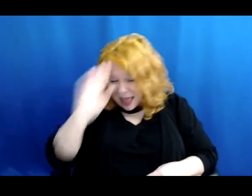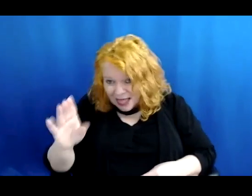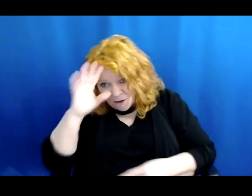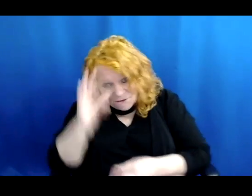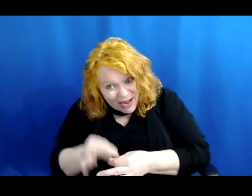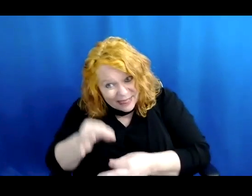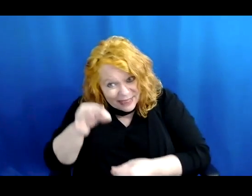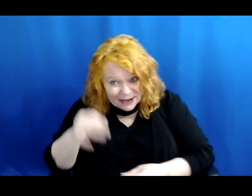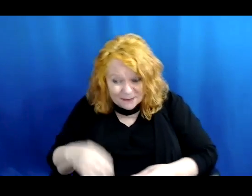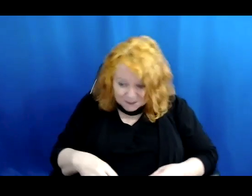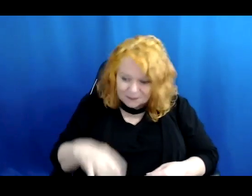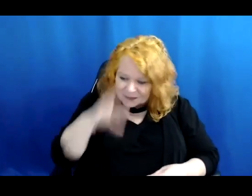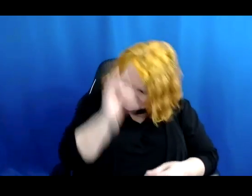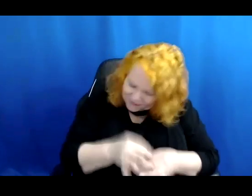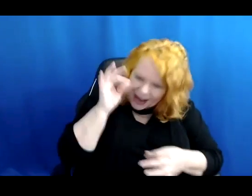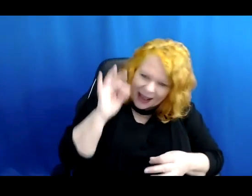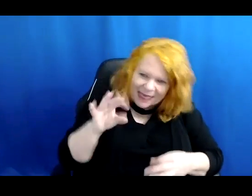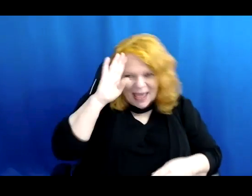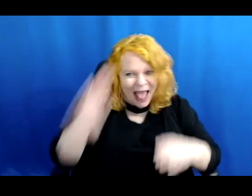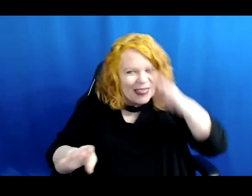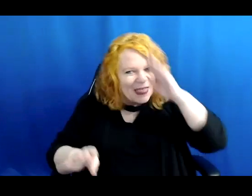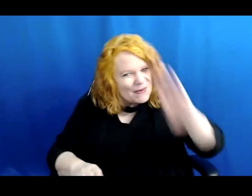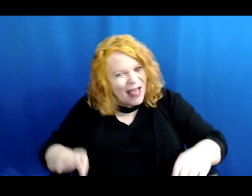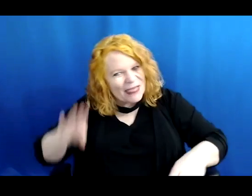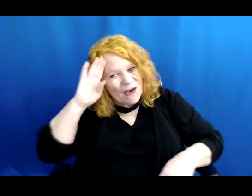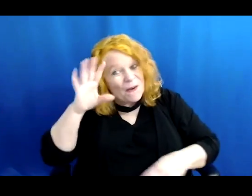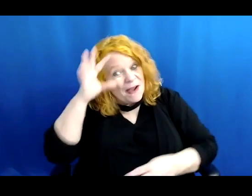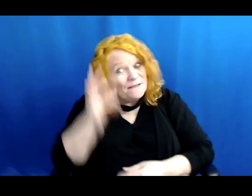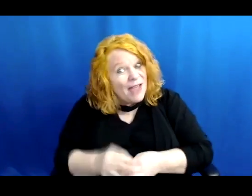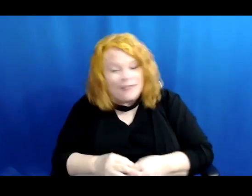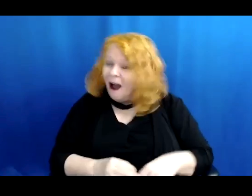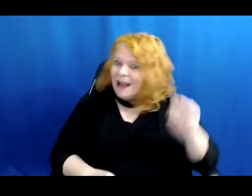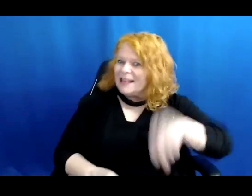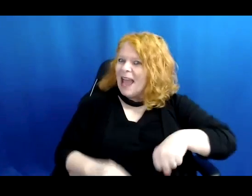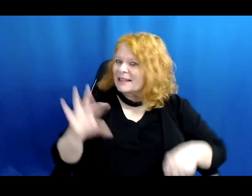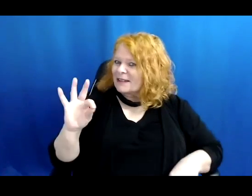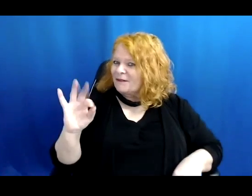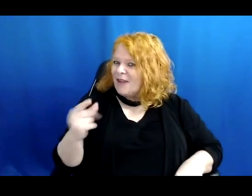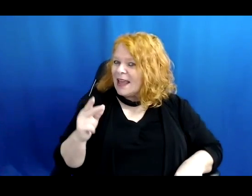Hello, hello, hello Faith. Yes, Faith it's you. It’s so amazing to